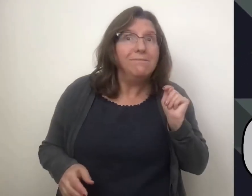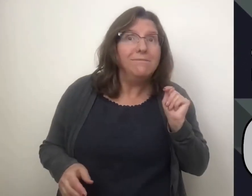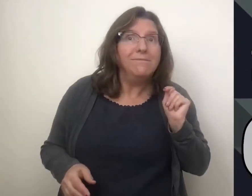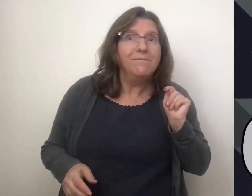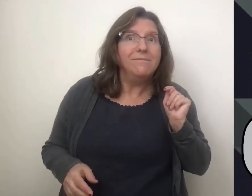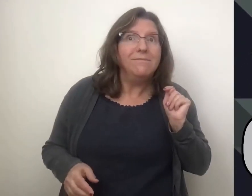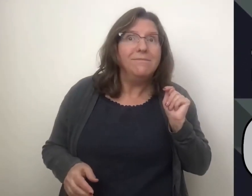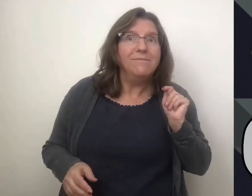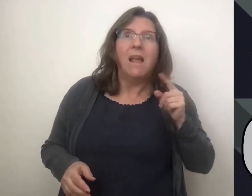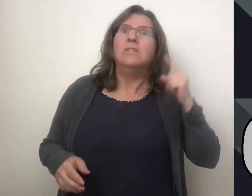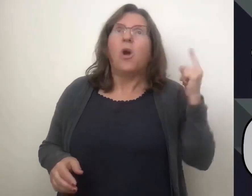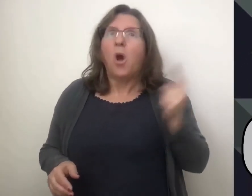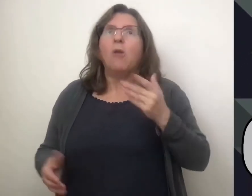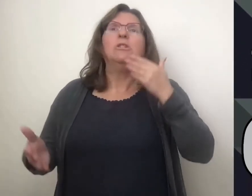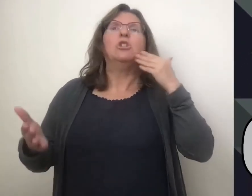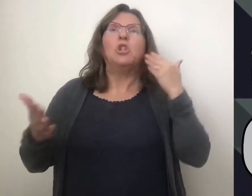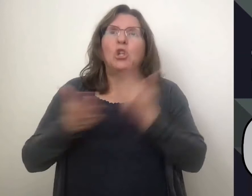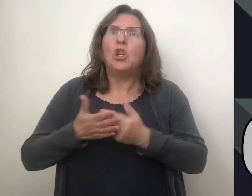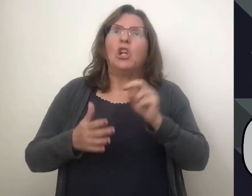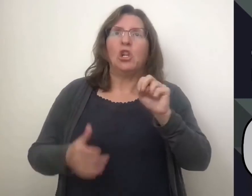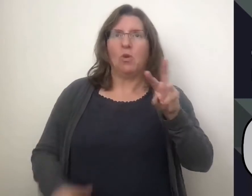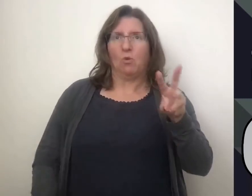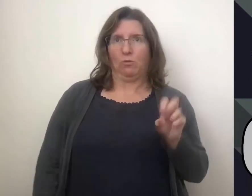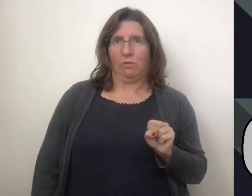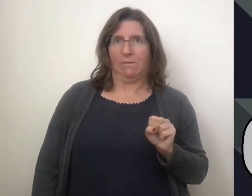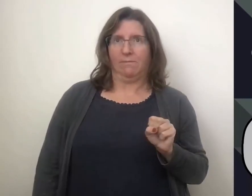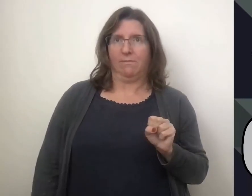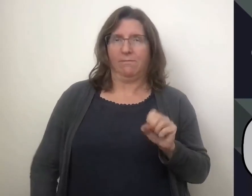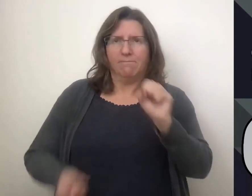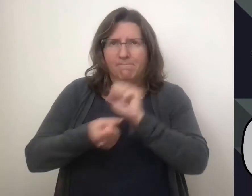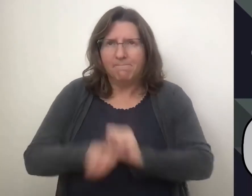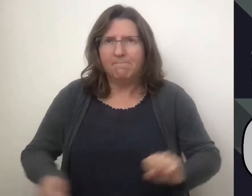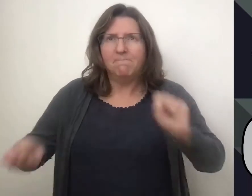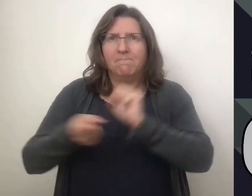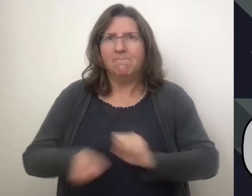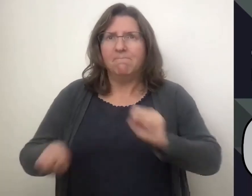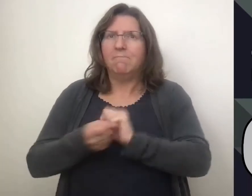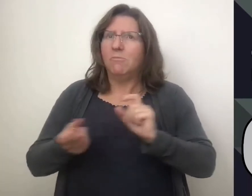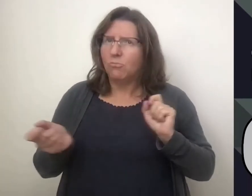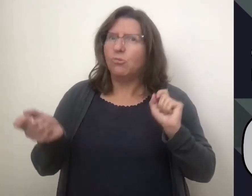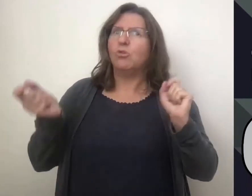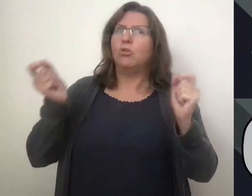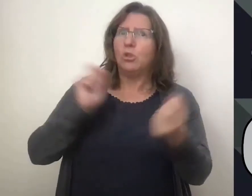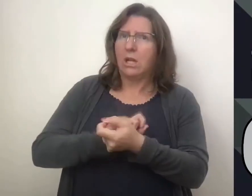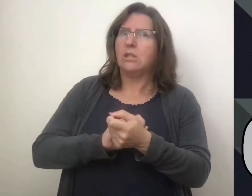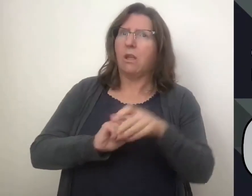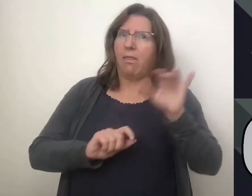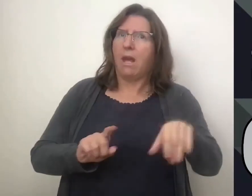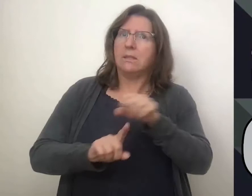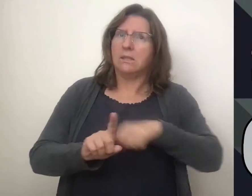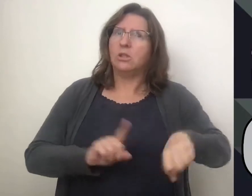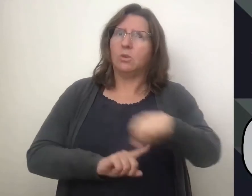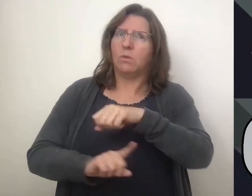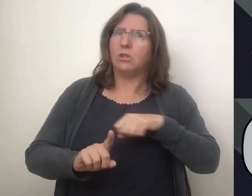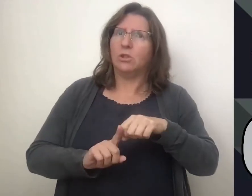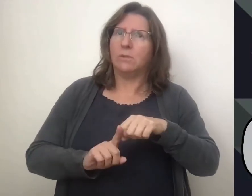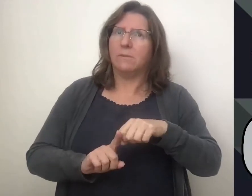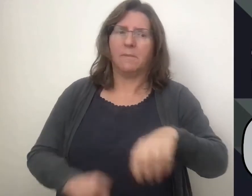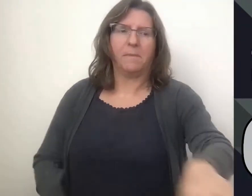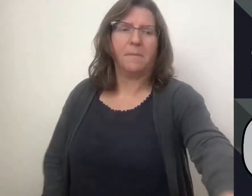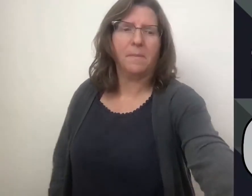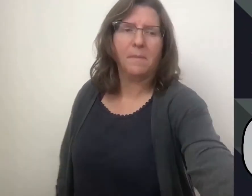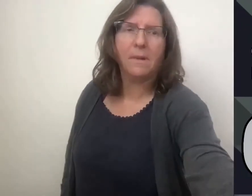BUT . . . there’s always good news. With enough effort the situation can be turned around.